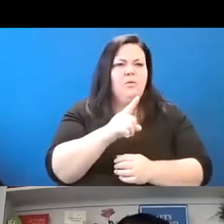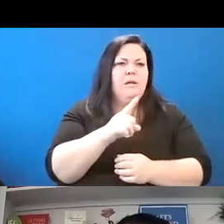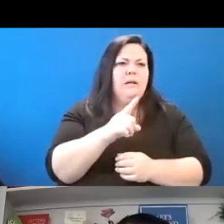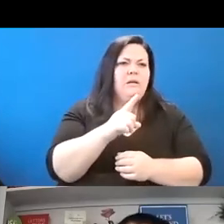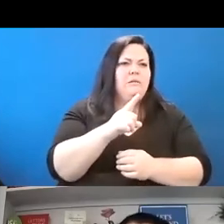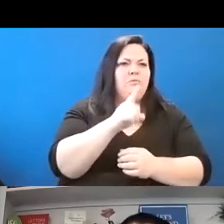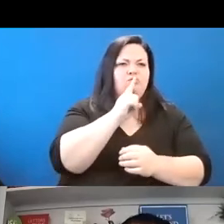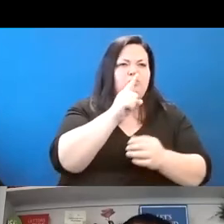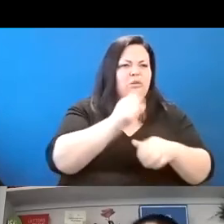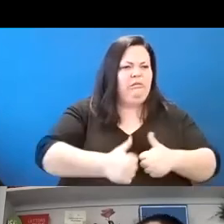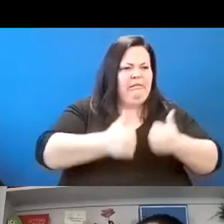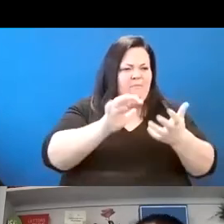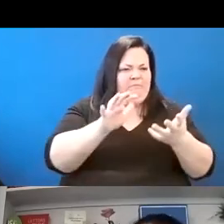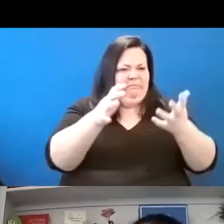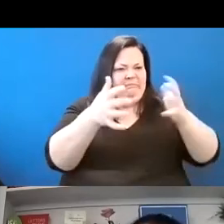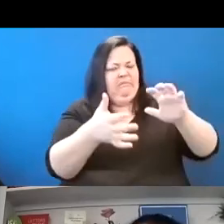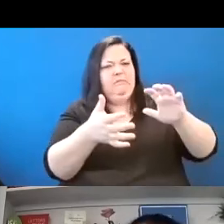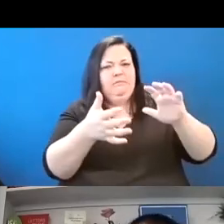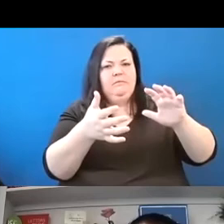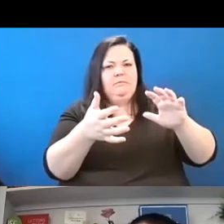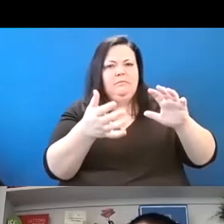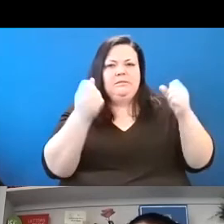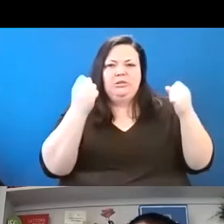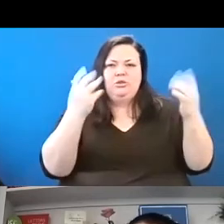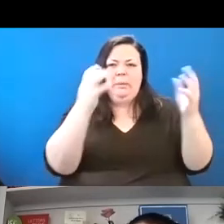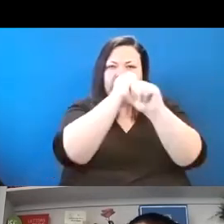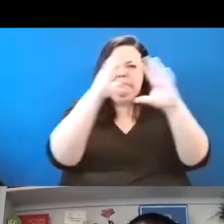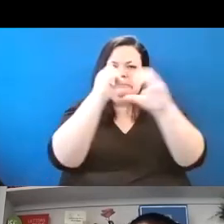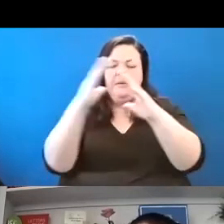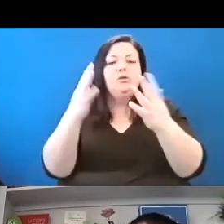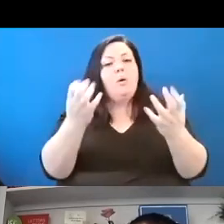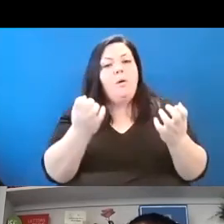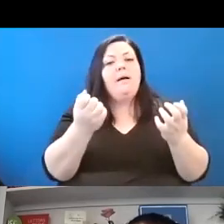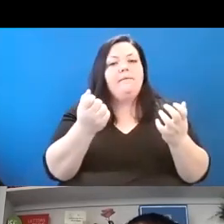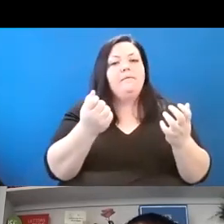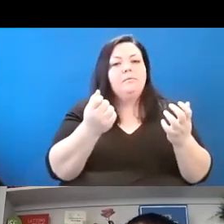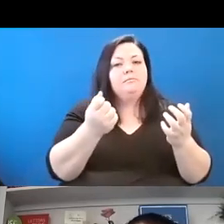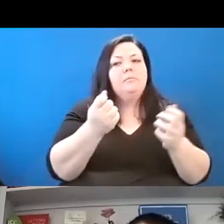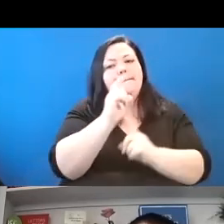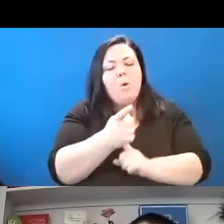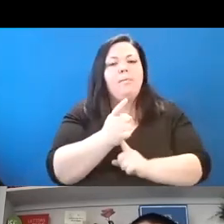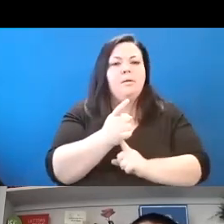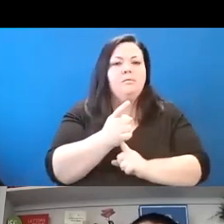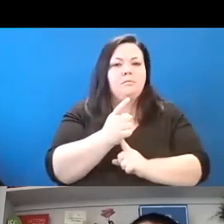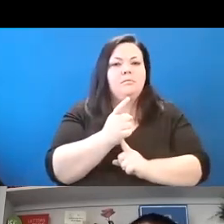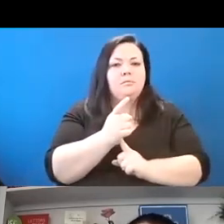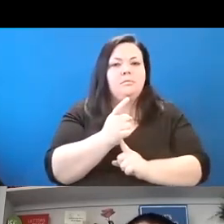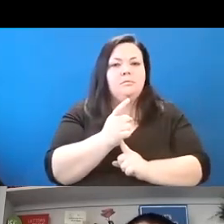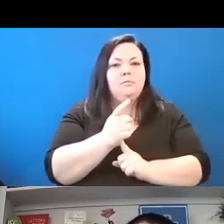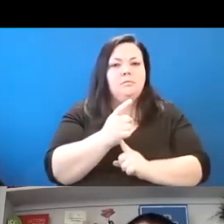and there are so many points of entries so i kind of want to spend a moment watching this video and